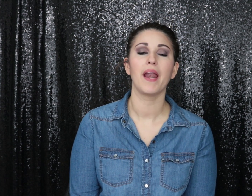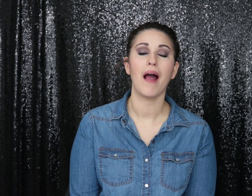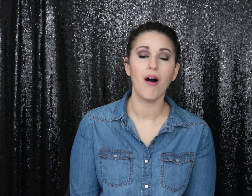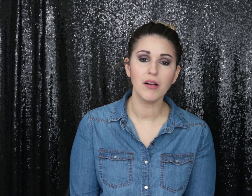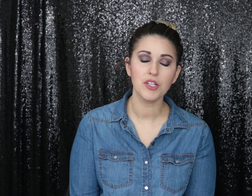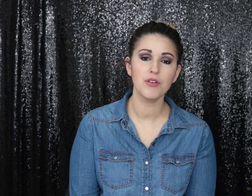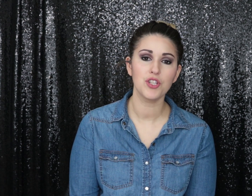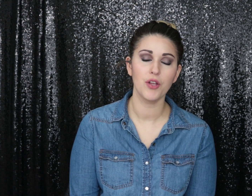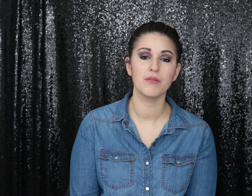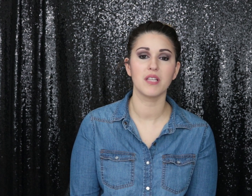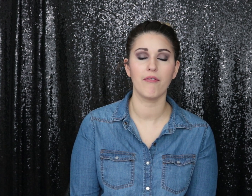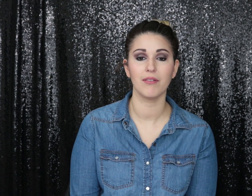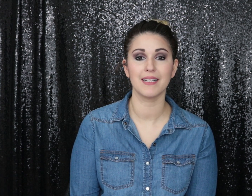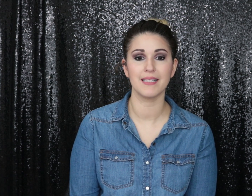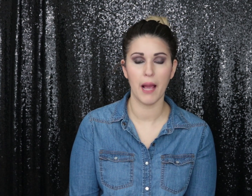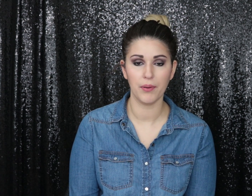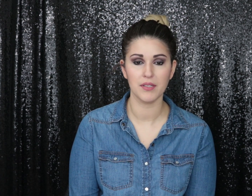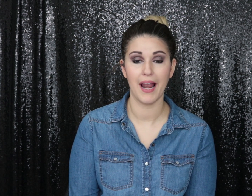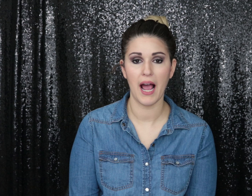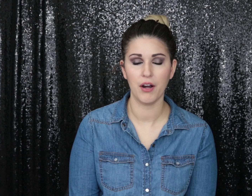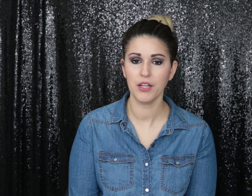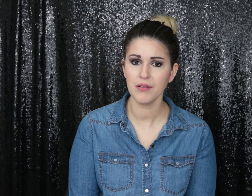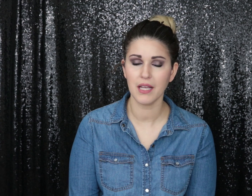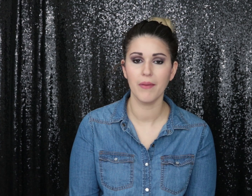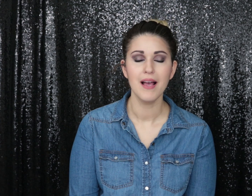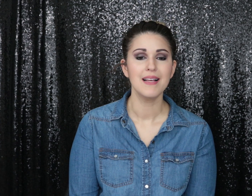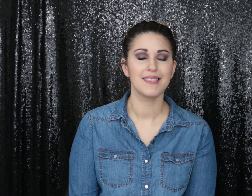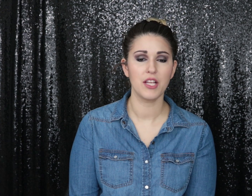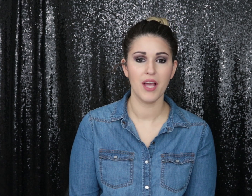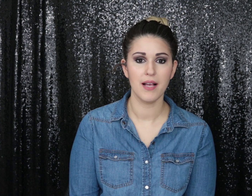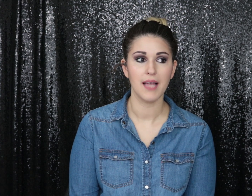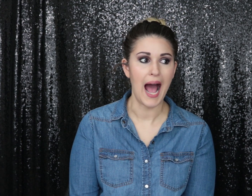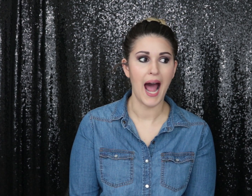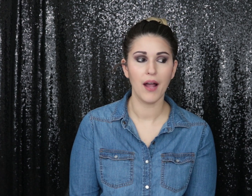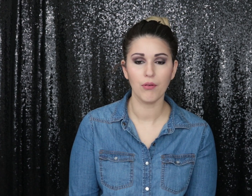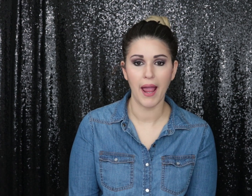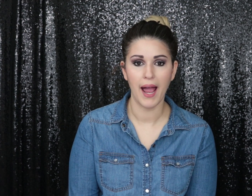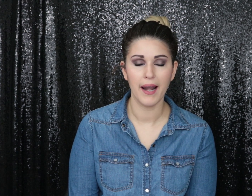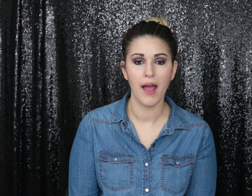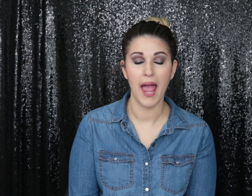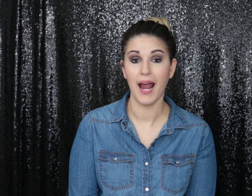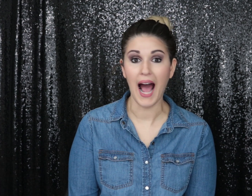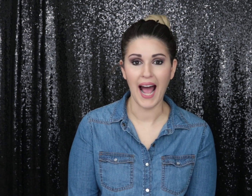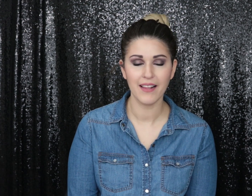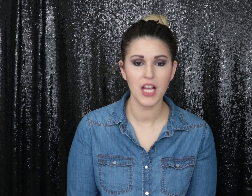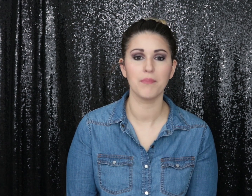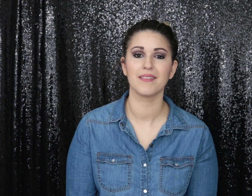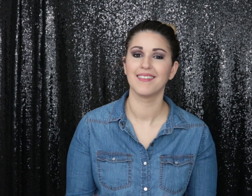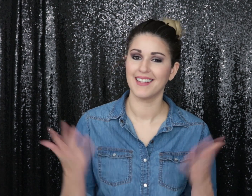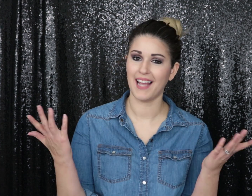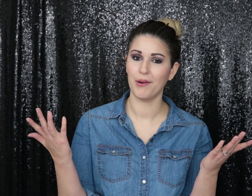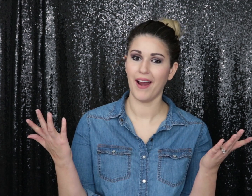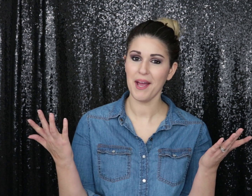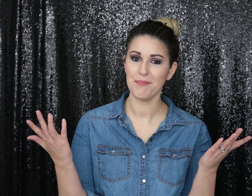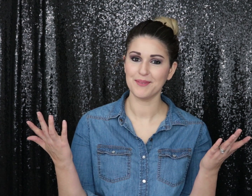but I also show you several examples on how to use them such as I ran and I jumped, coming right up